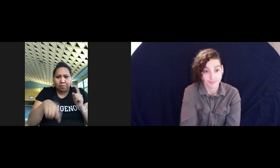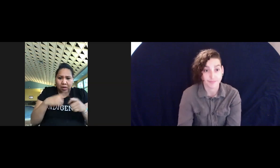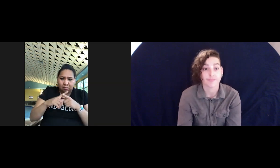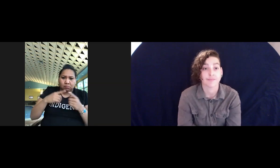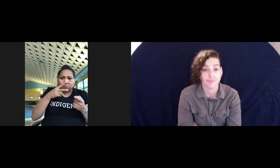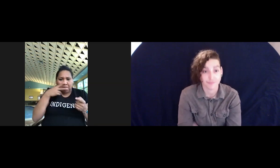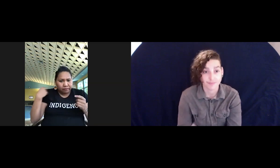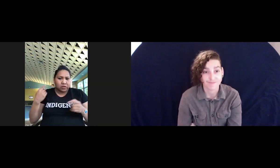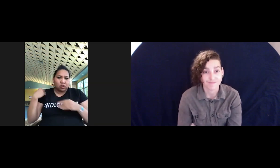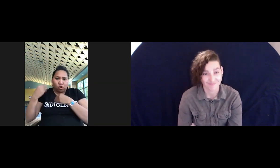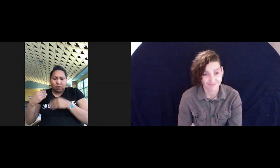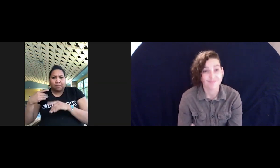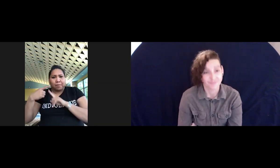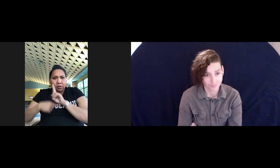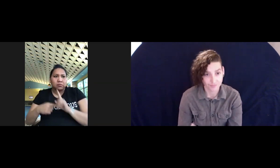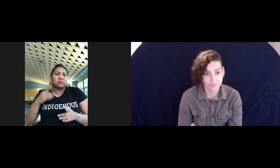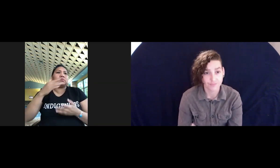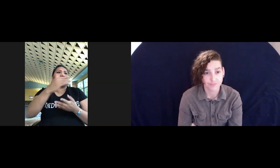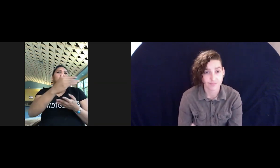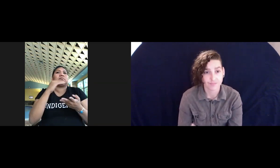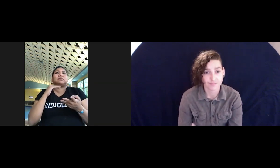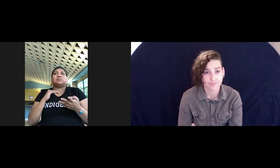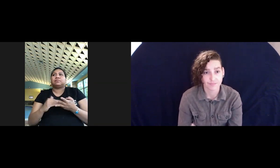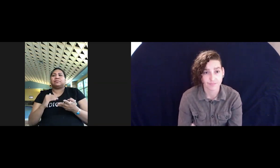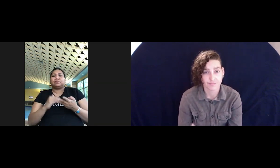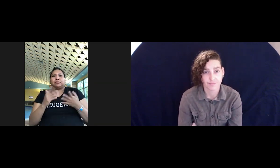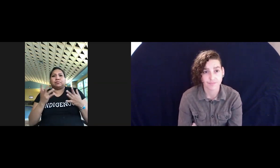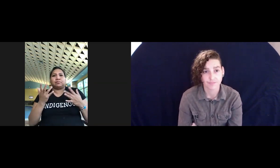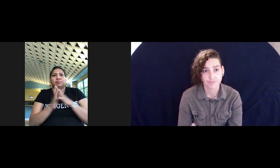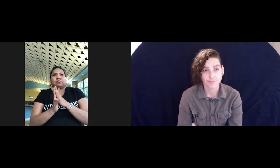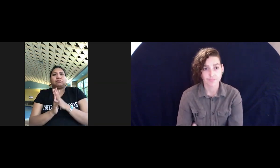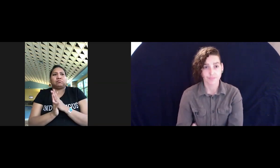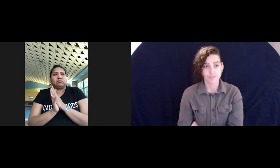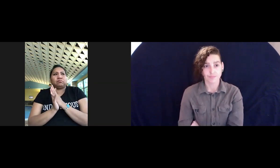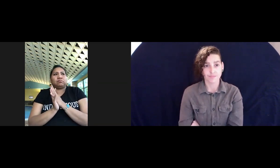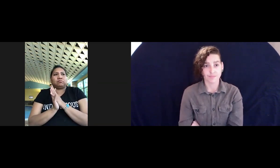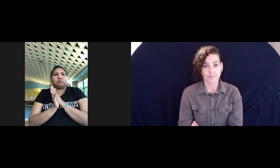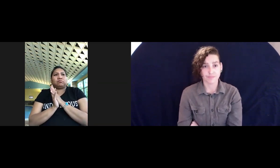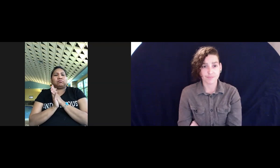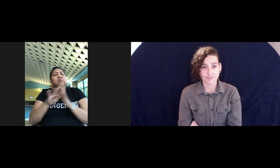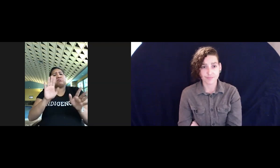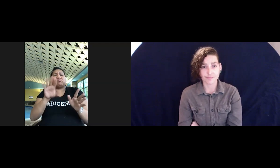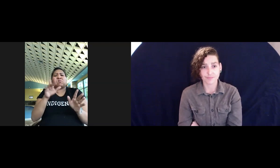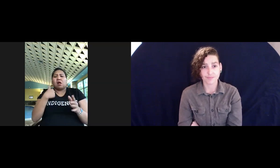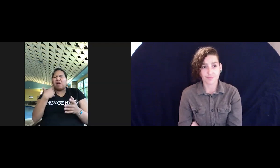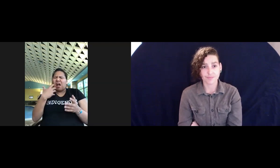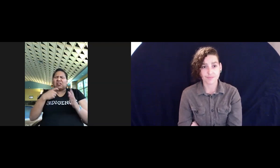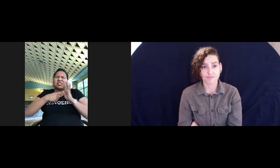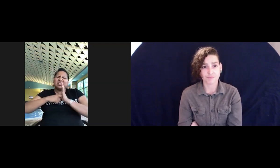about Native American Heritage month.